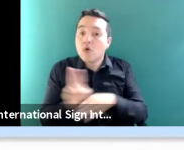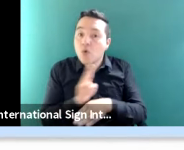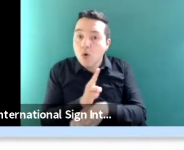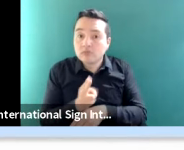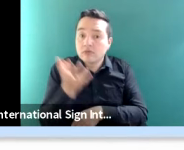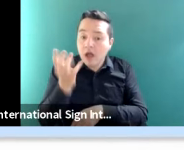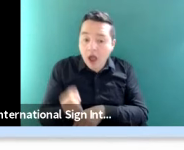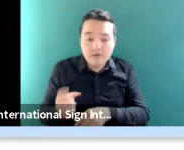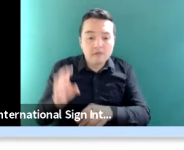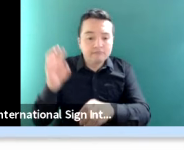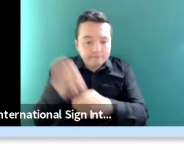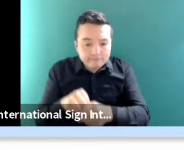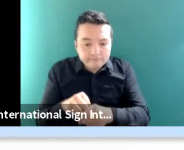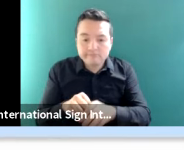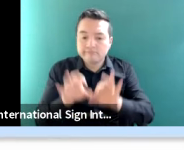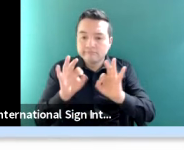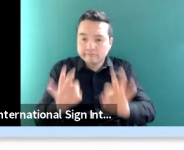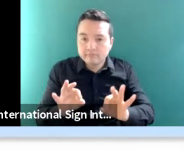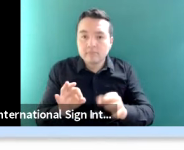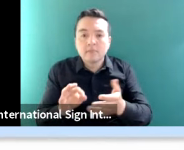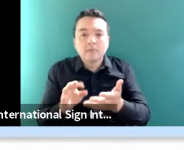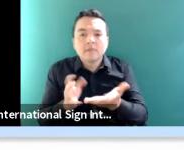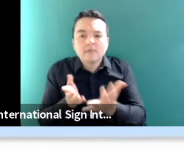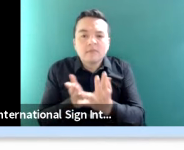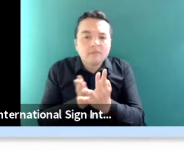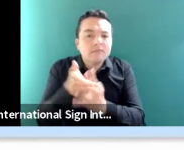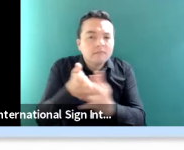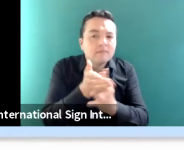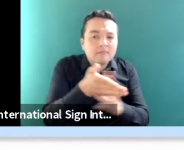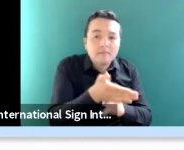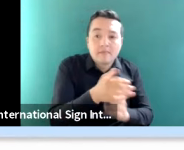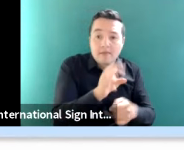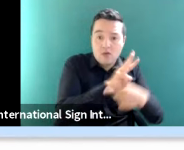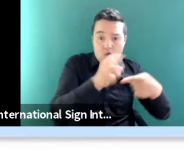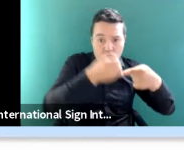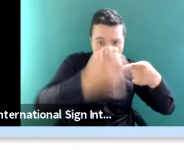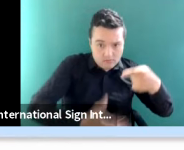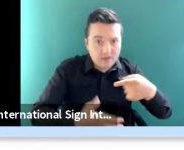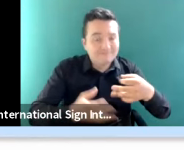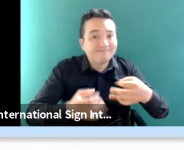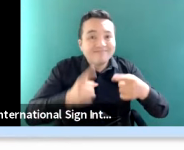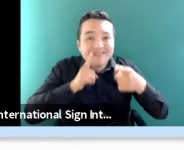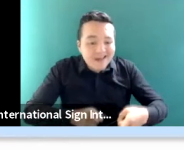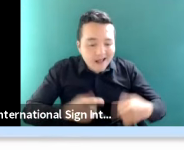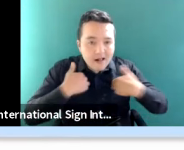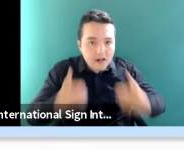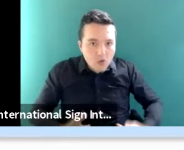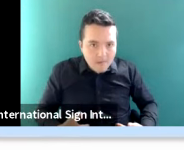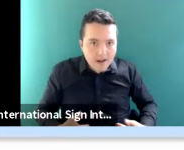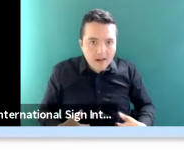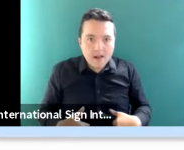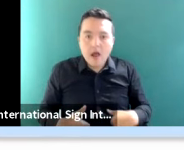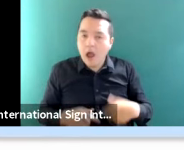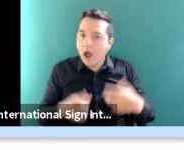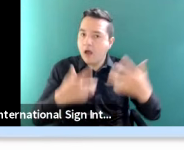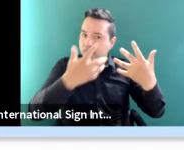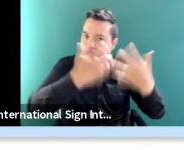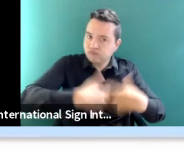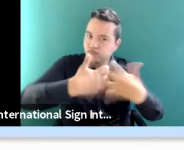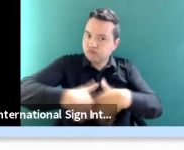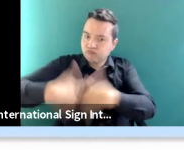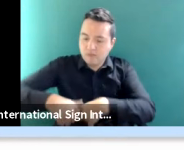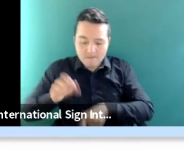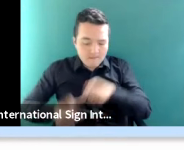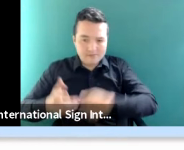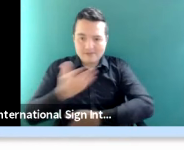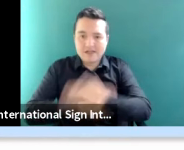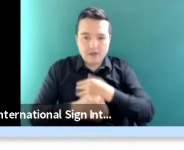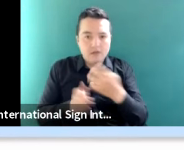This program is really working very well and all of the websites are not only audited by tools but also by real humans.